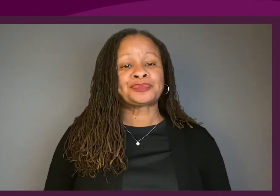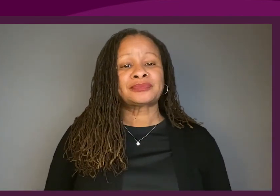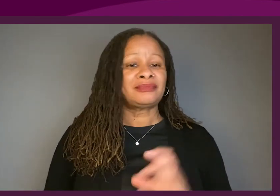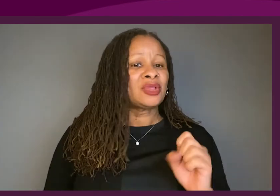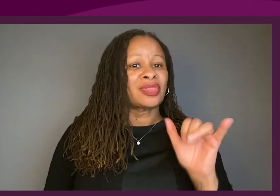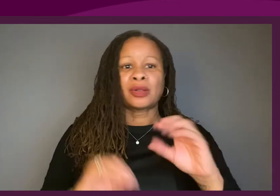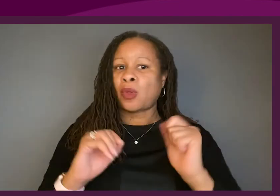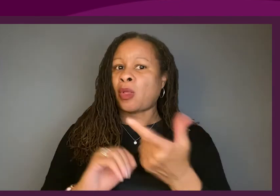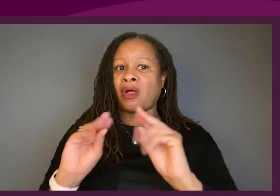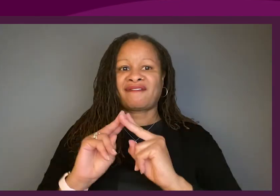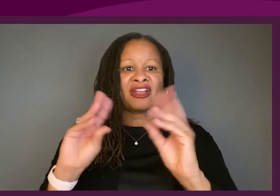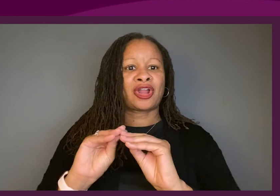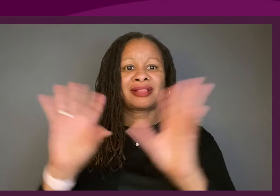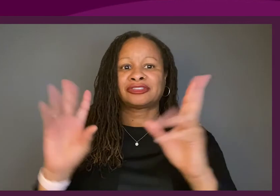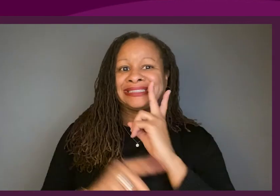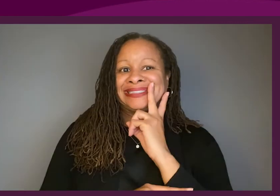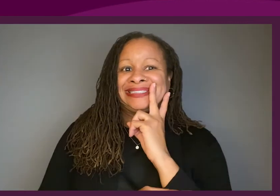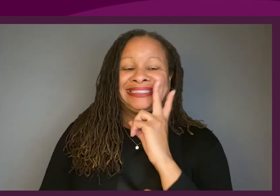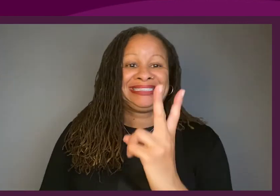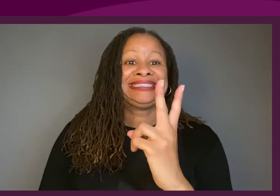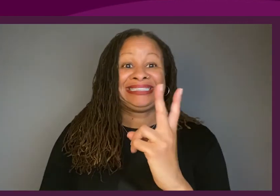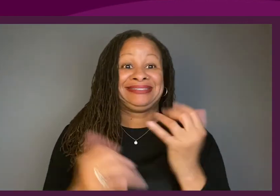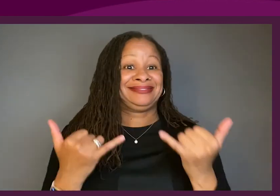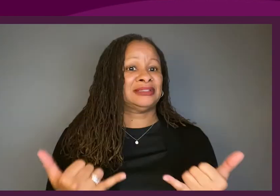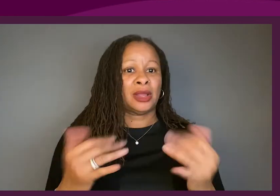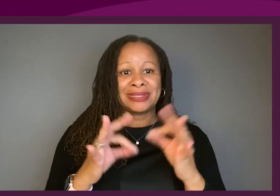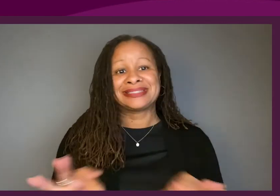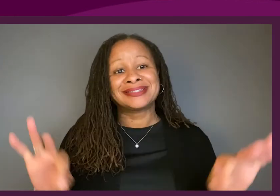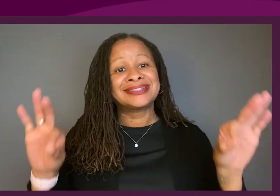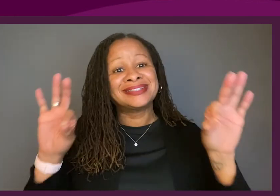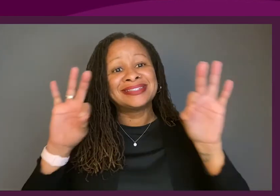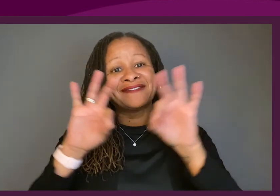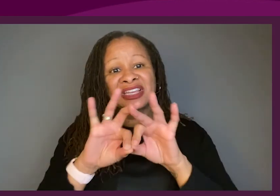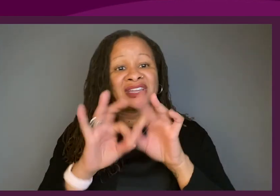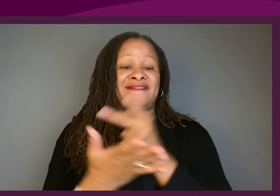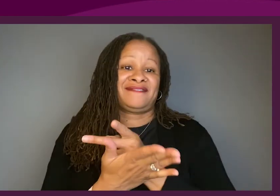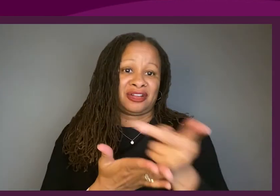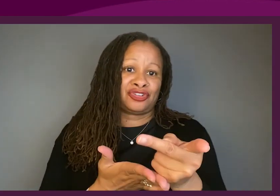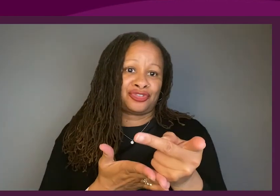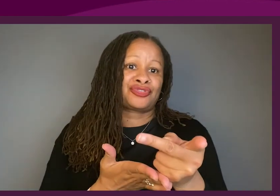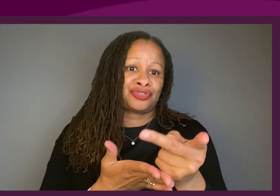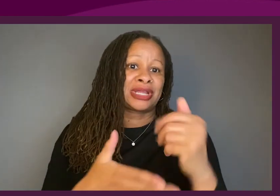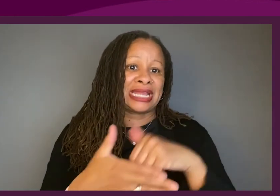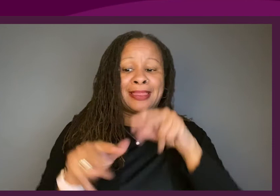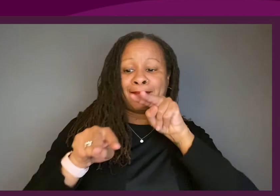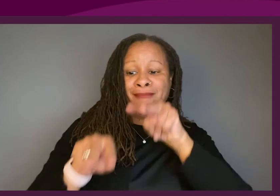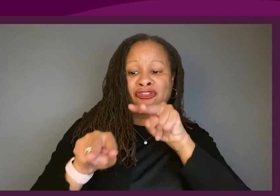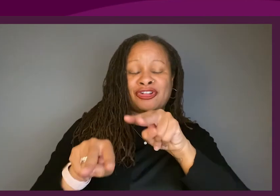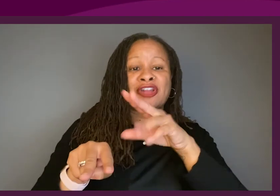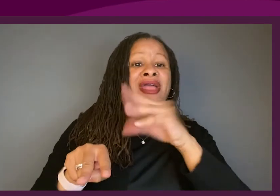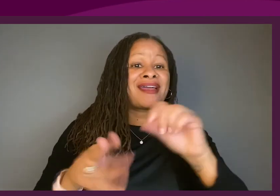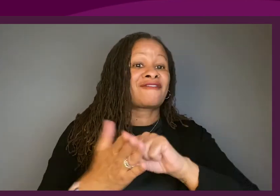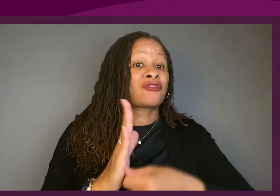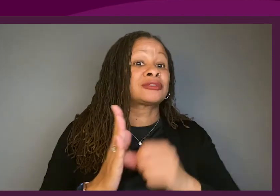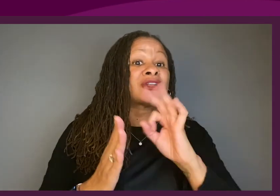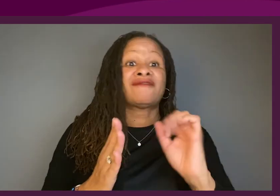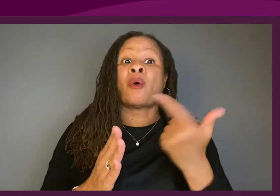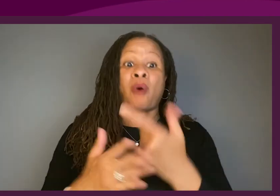Globally, many countries have their own disability rights, laws.